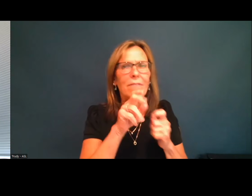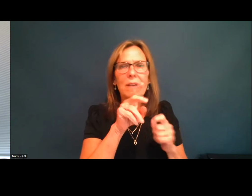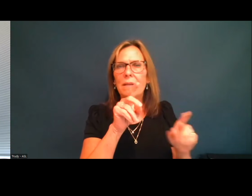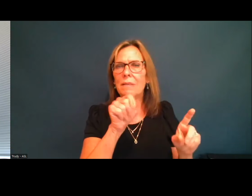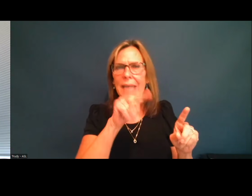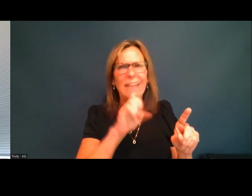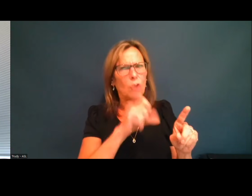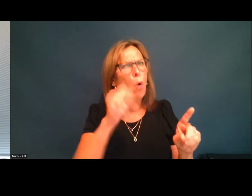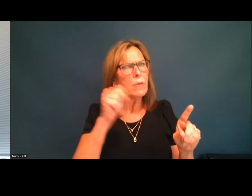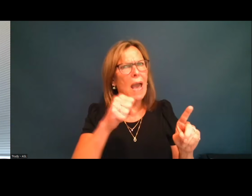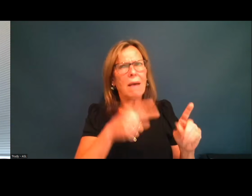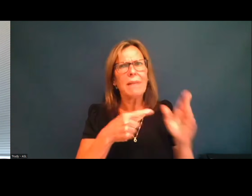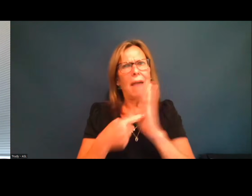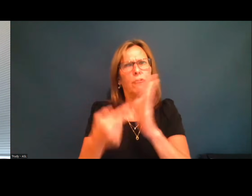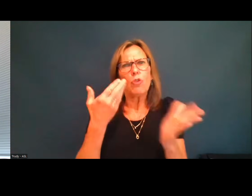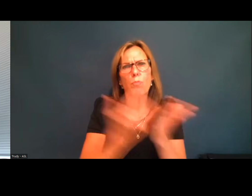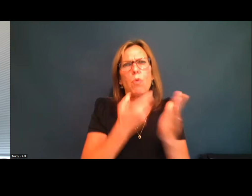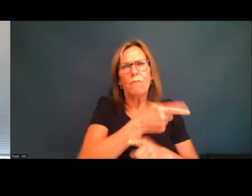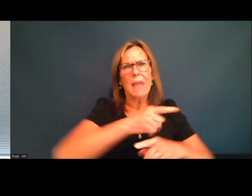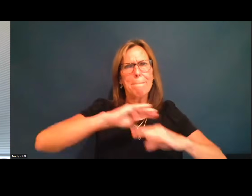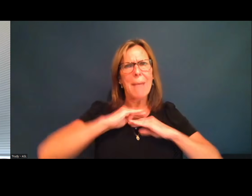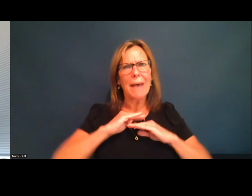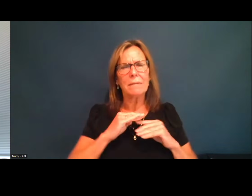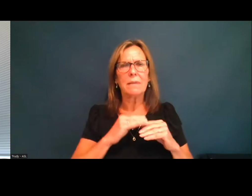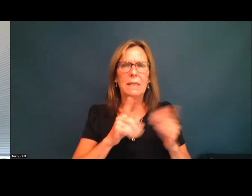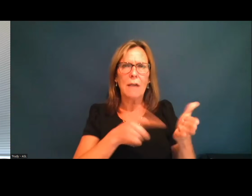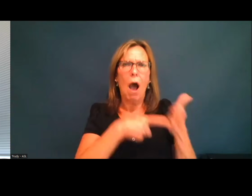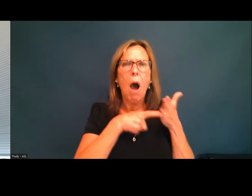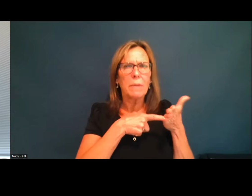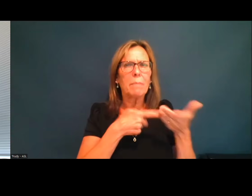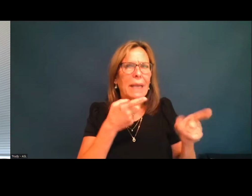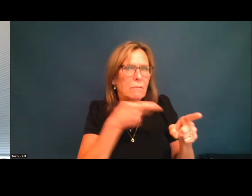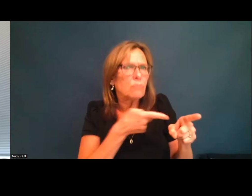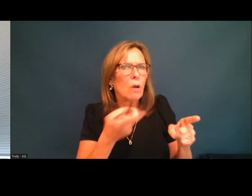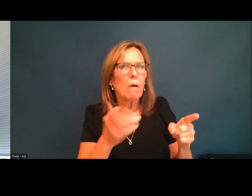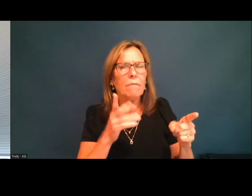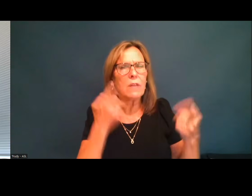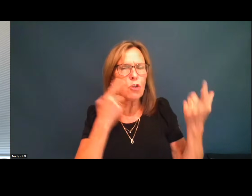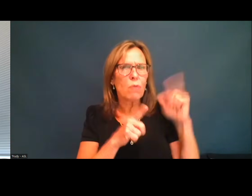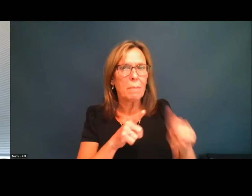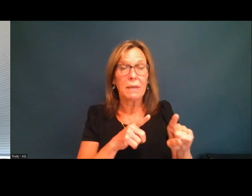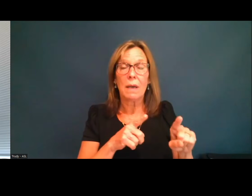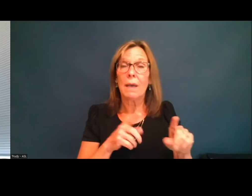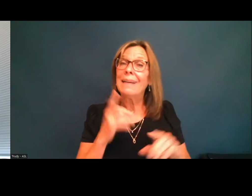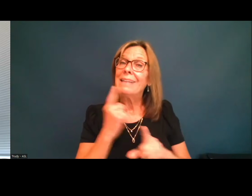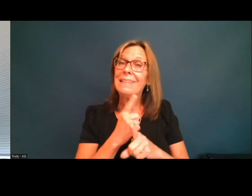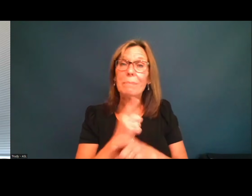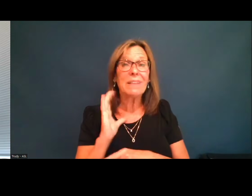, something we can monitor, Typically if our Division Initiated Investigations Unit bring a complaint, they have a timeframe in there which they will actively monitor whatever